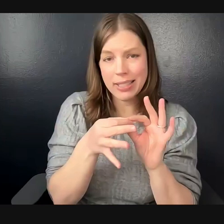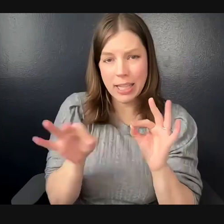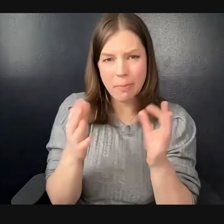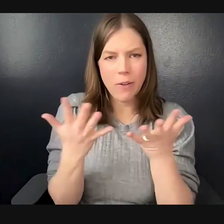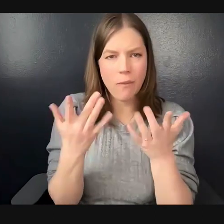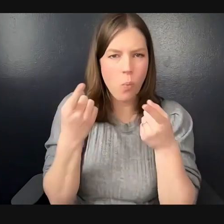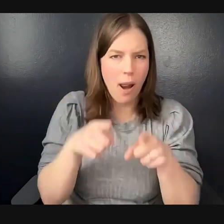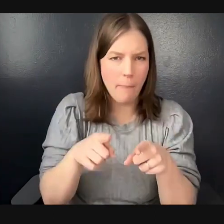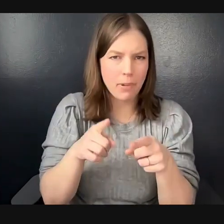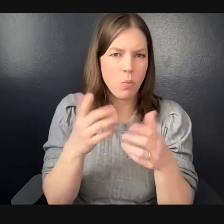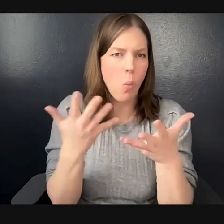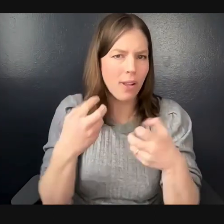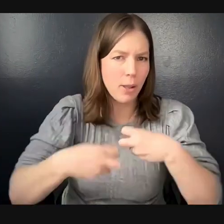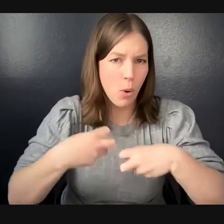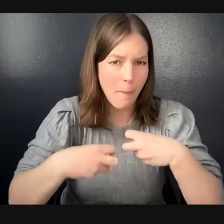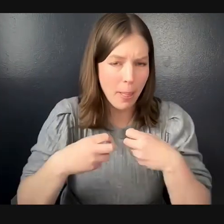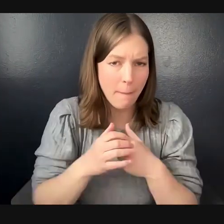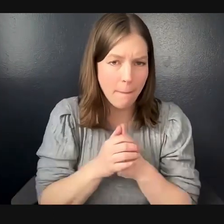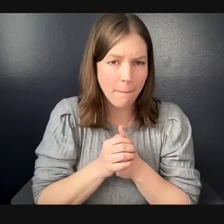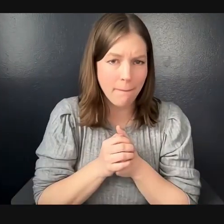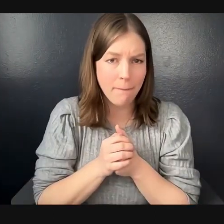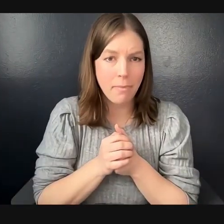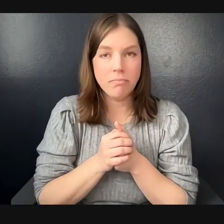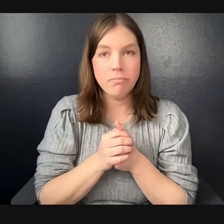You first want to clearly state the problem.